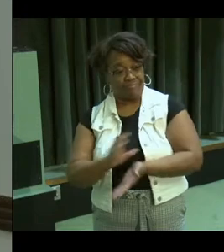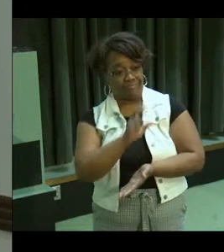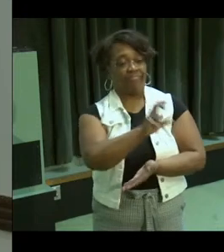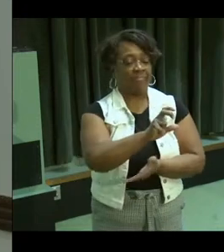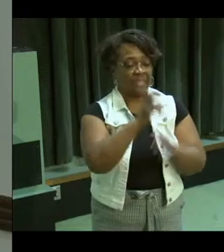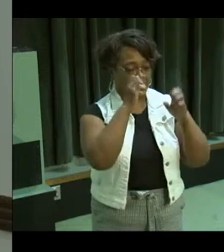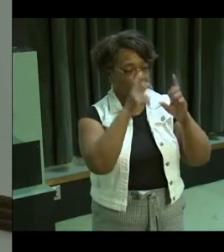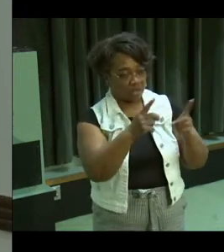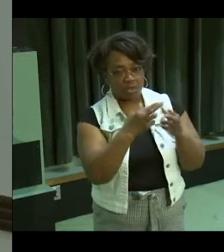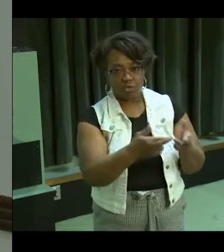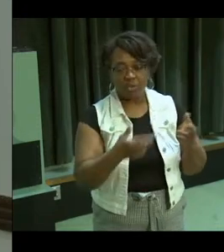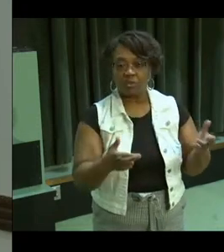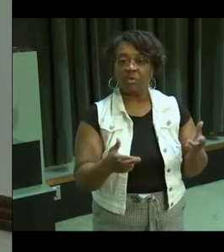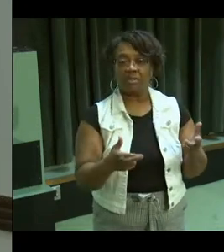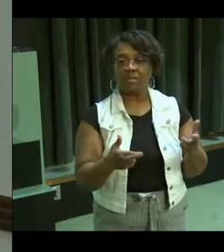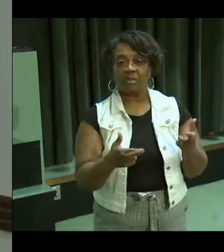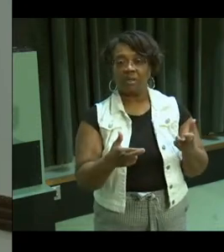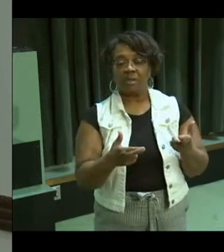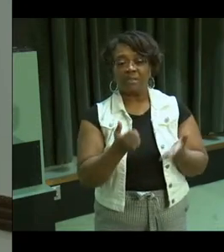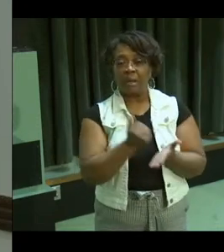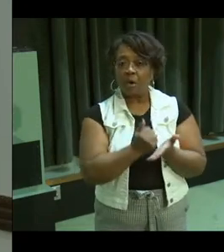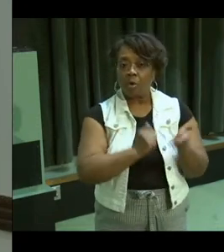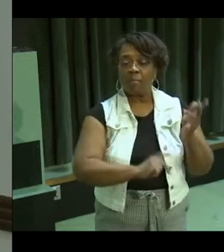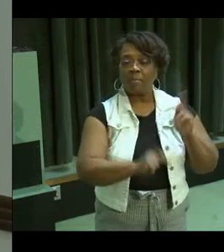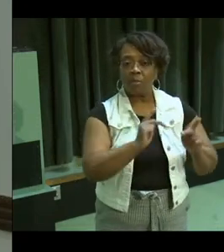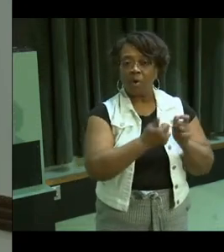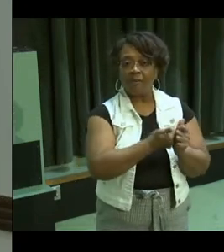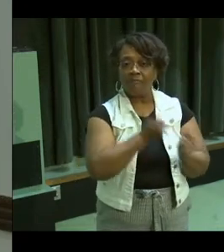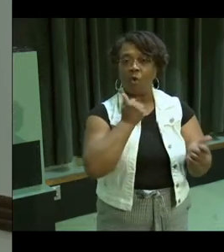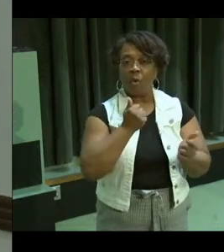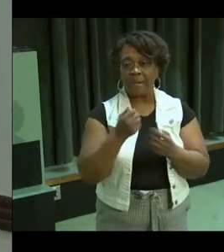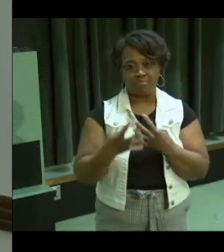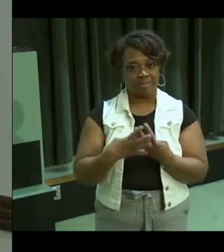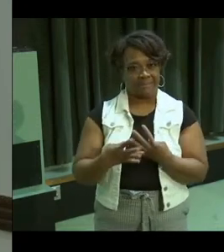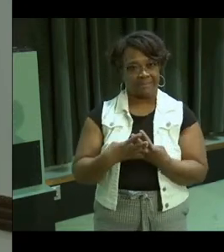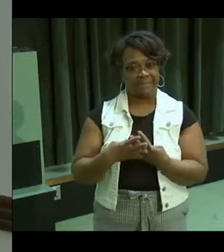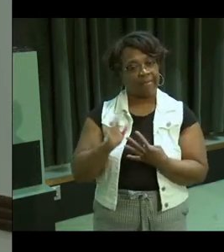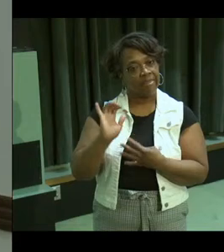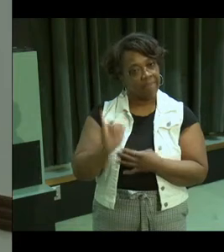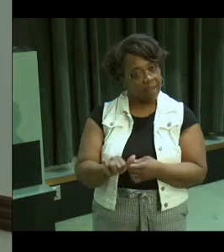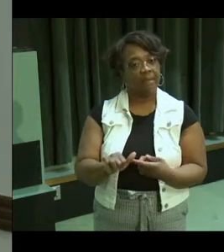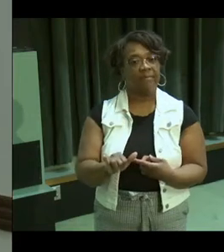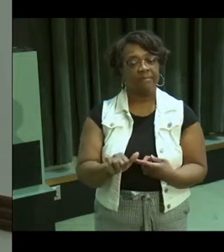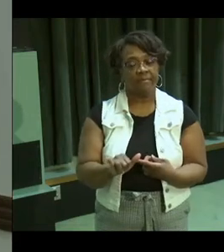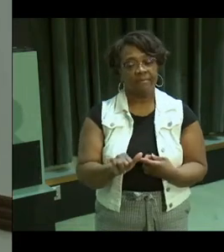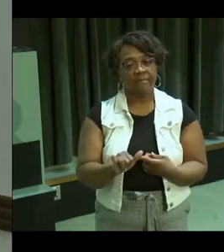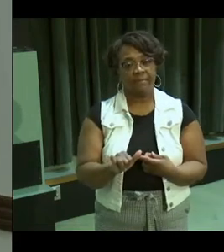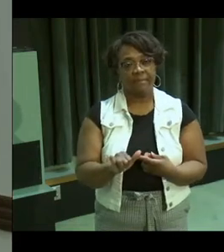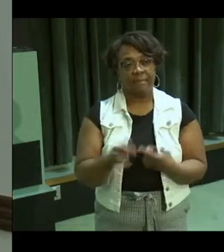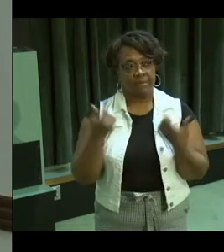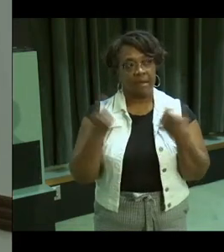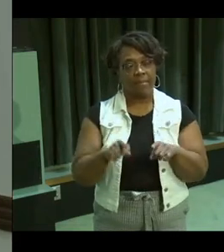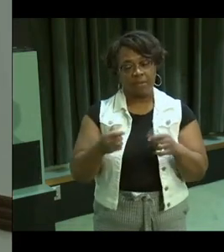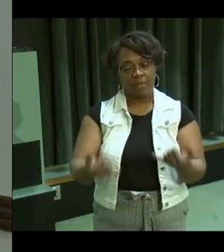education and resources to help